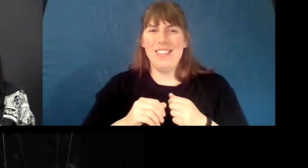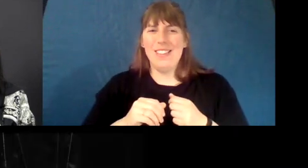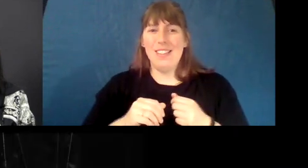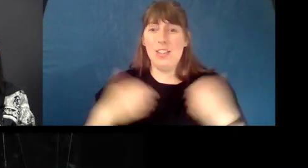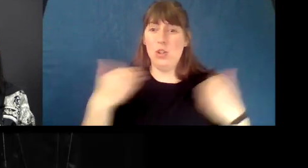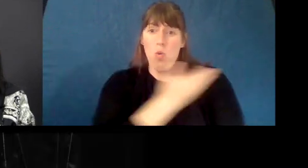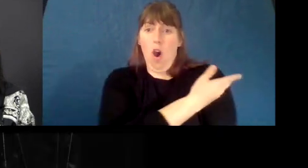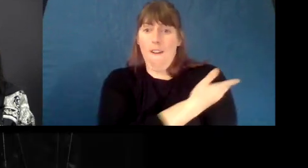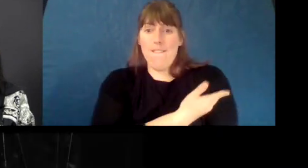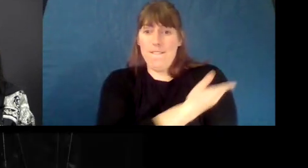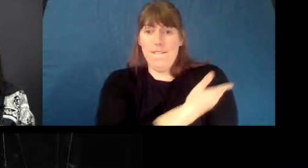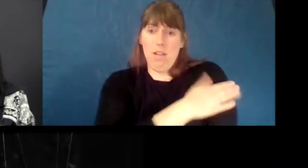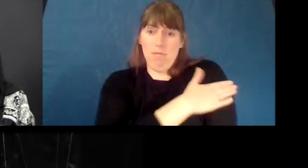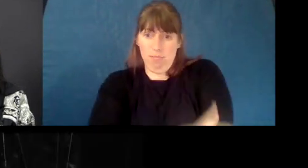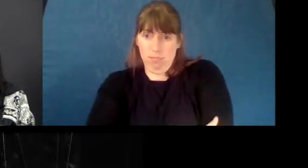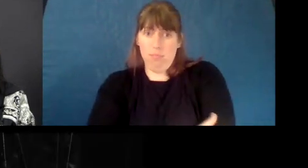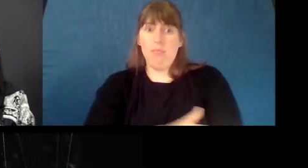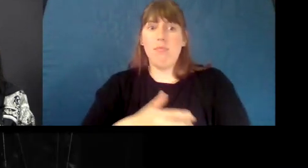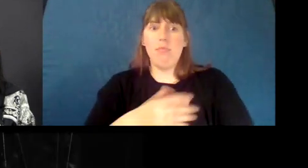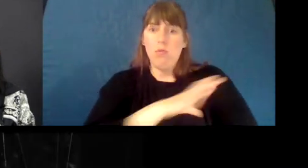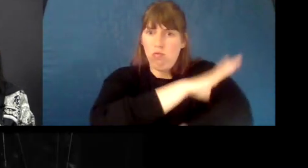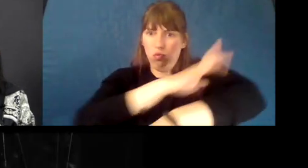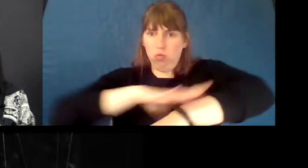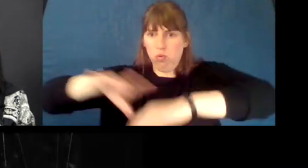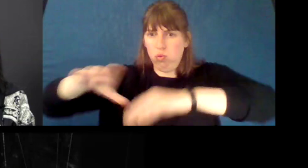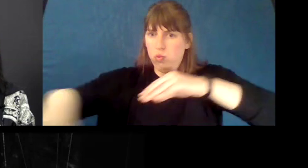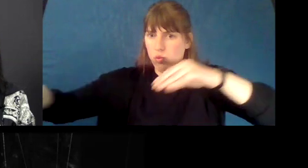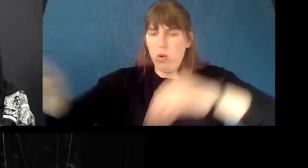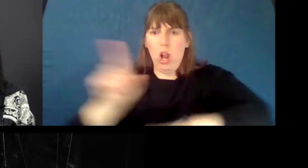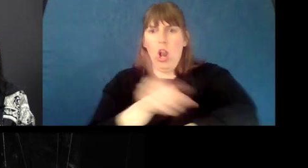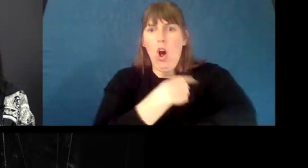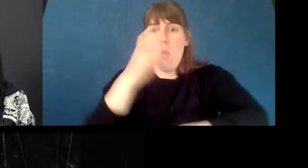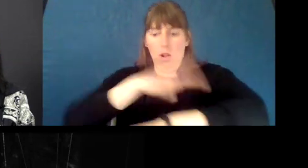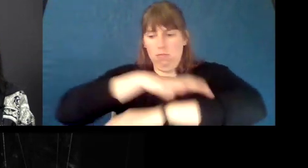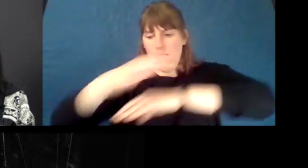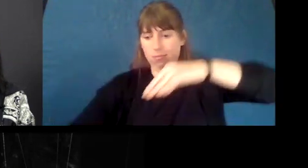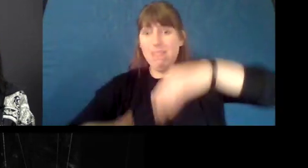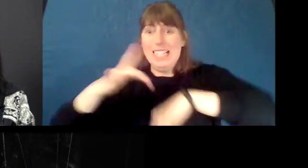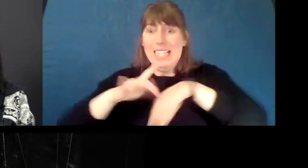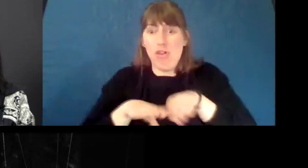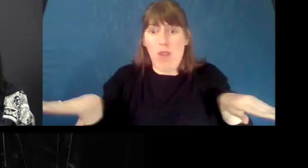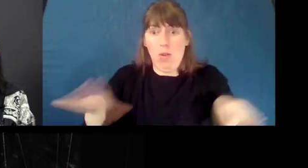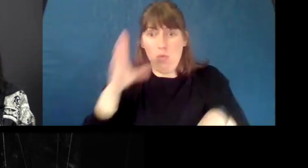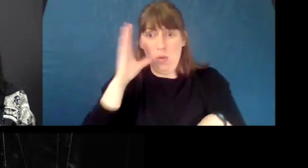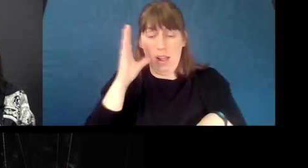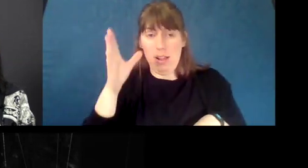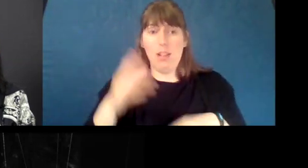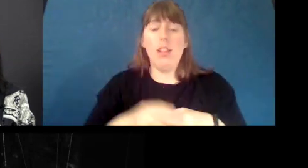dress,and it's got big long sleeves that drapes to the ground, and a red paneling